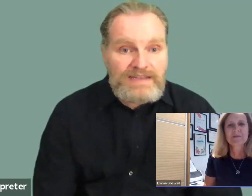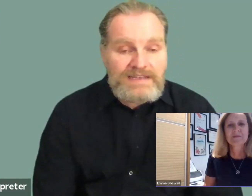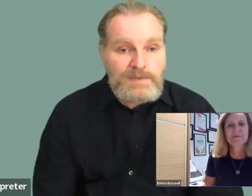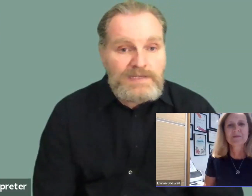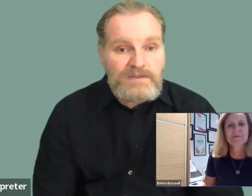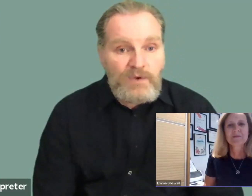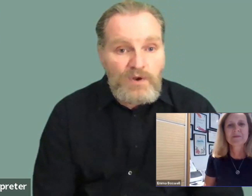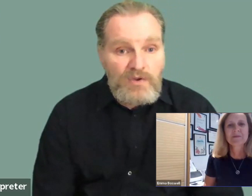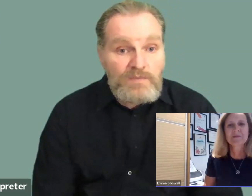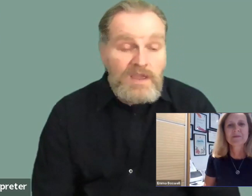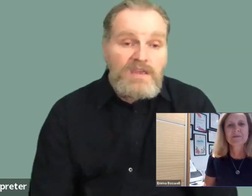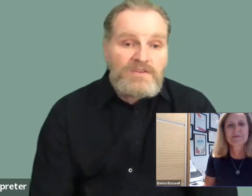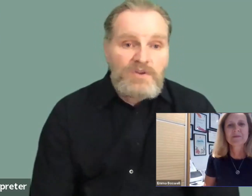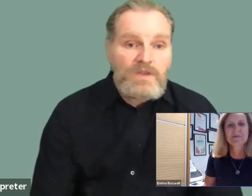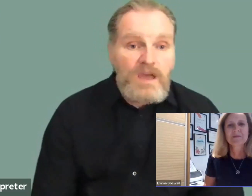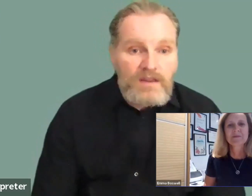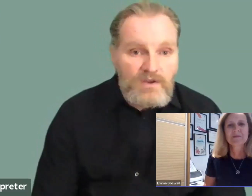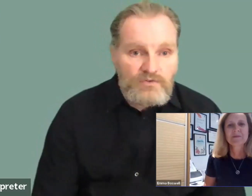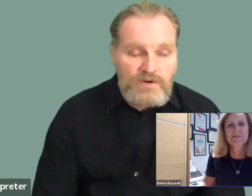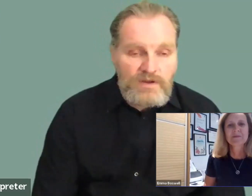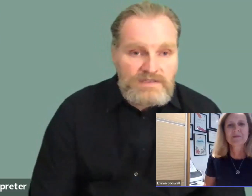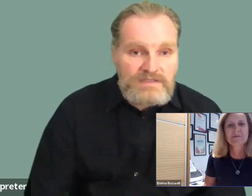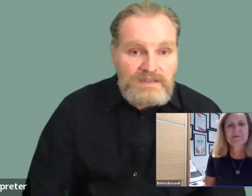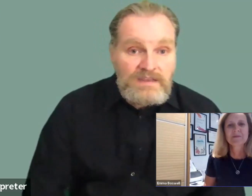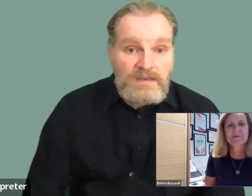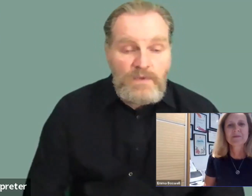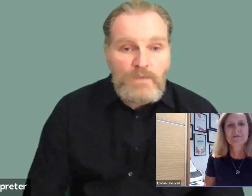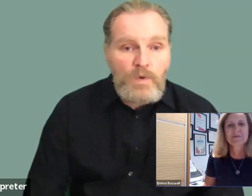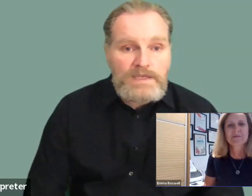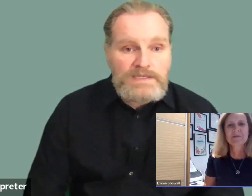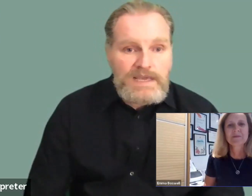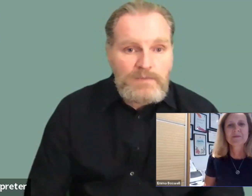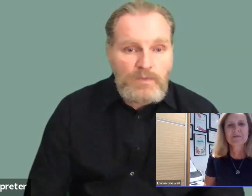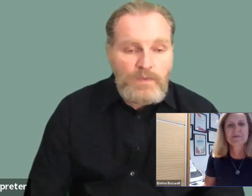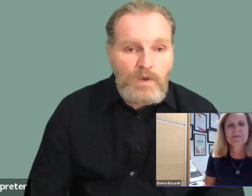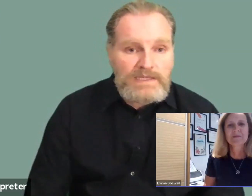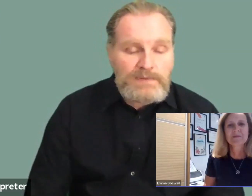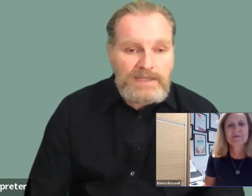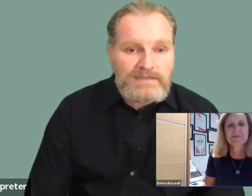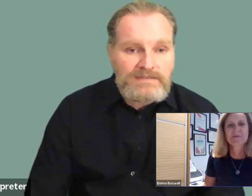accessibility of your home. So, colour contrast: if you have a white table with a white plate,